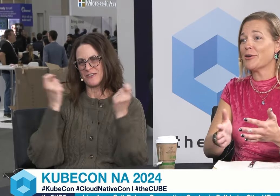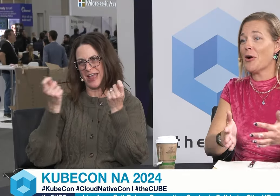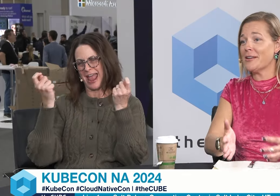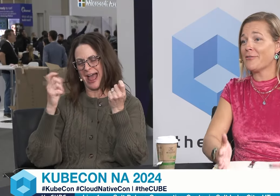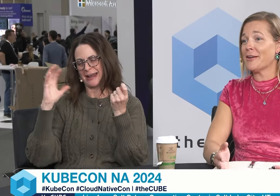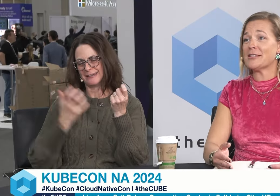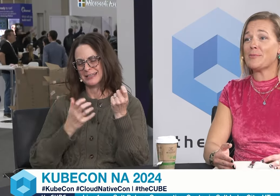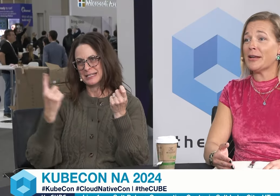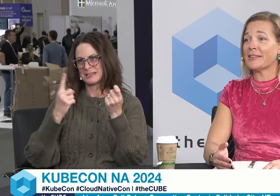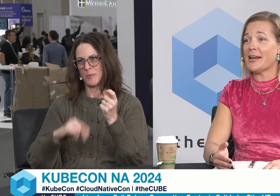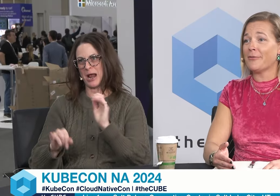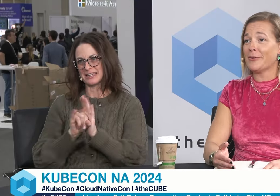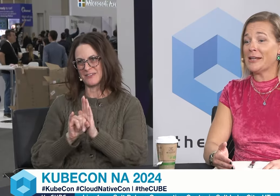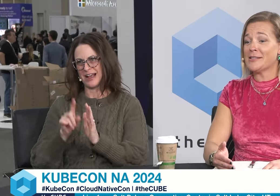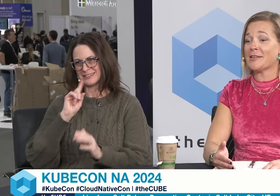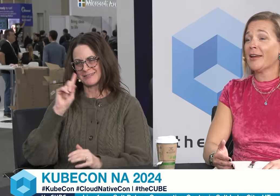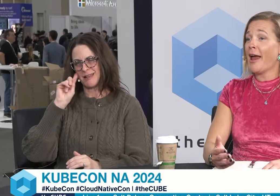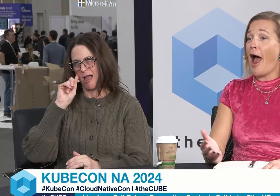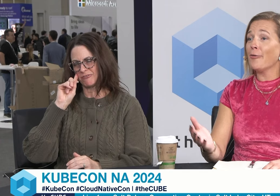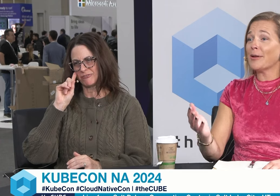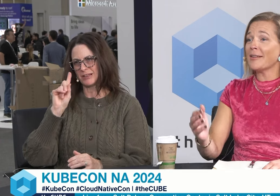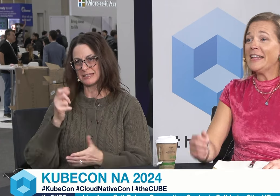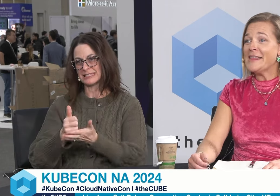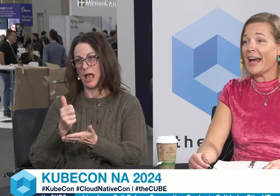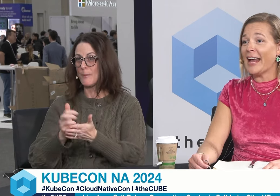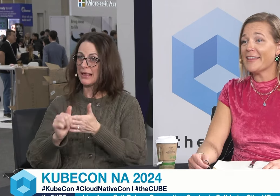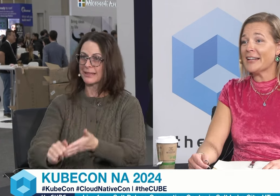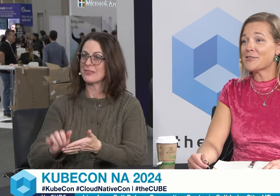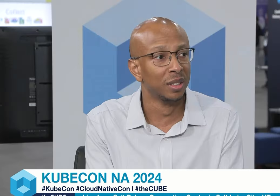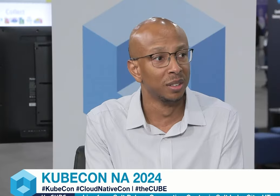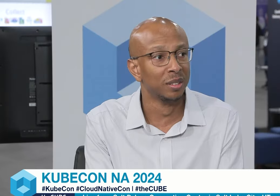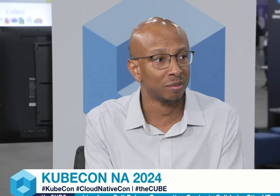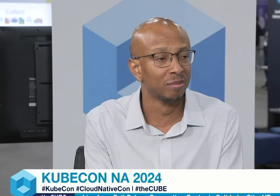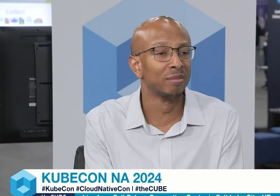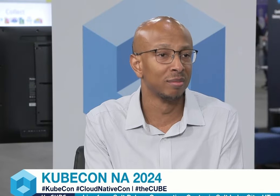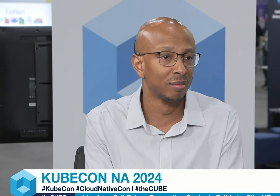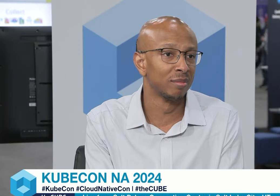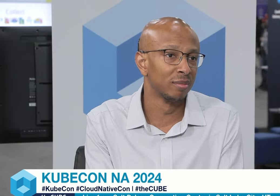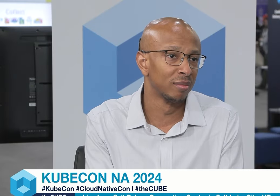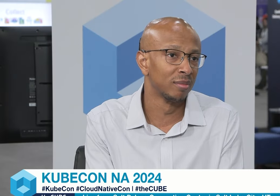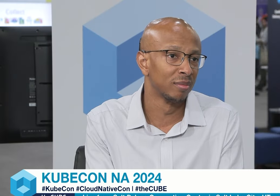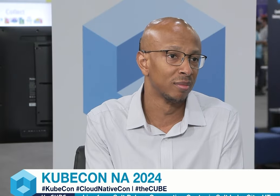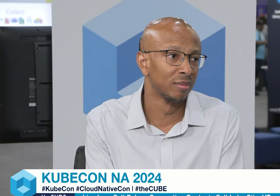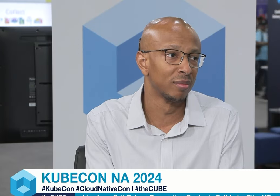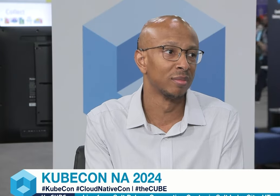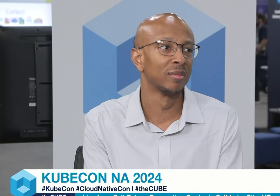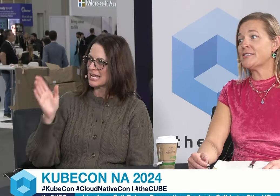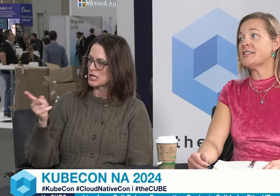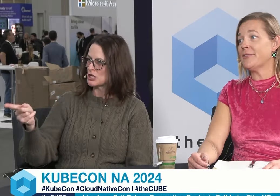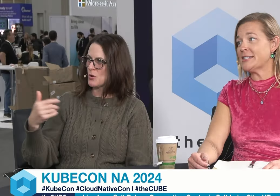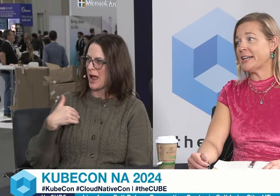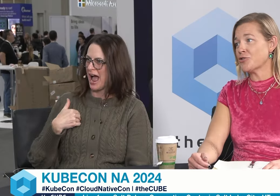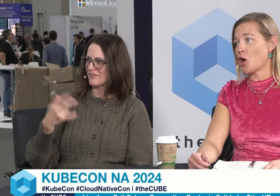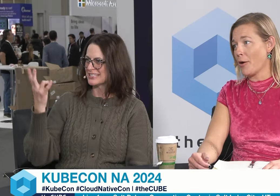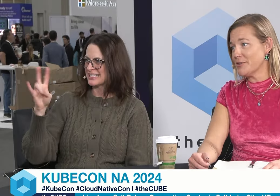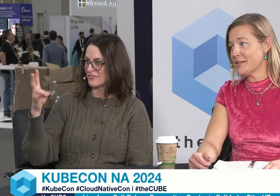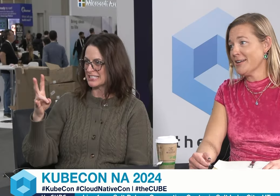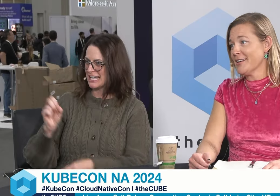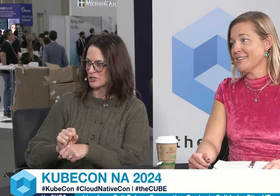and someone who identifies as being deaf is helping lead that. That's great. Destiny, you have 17 jobs.